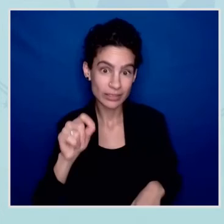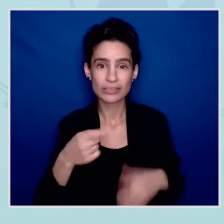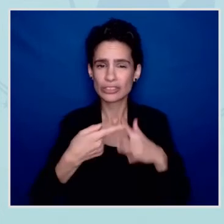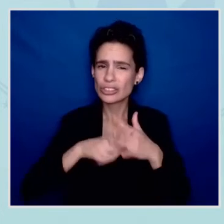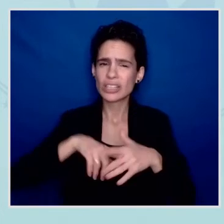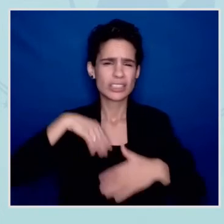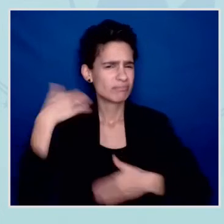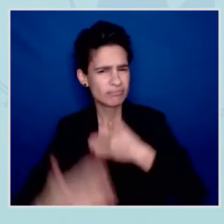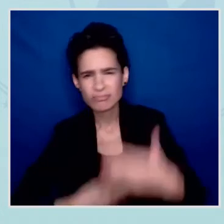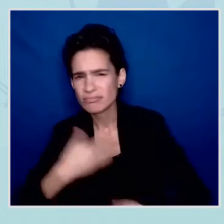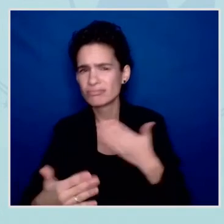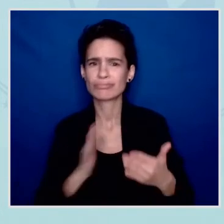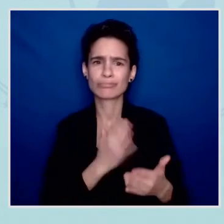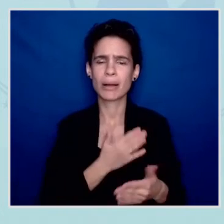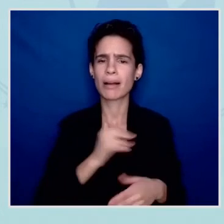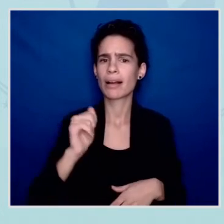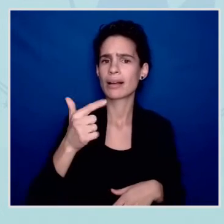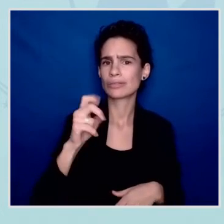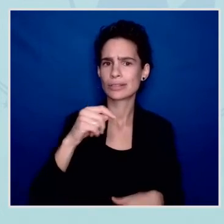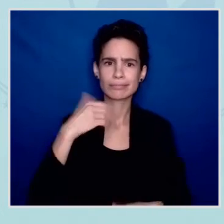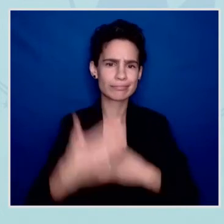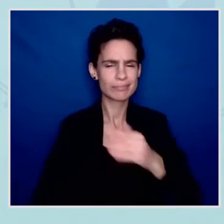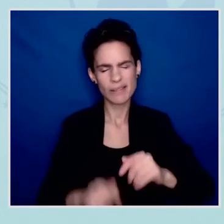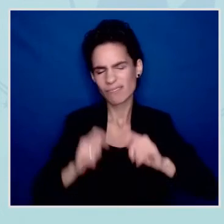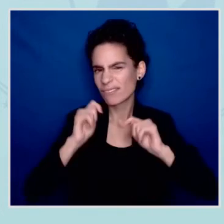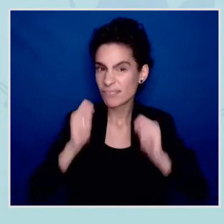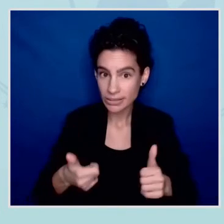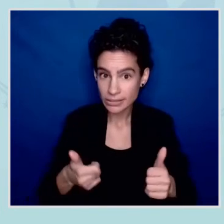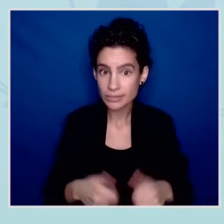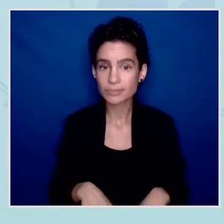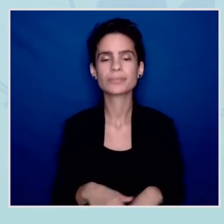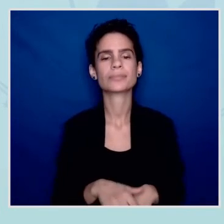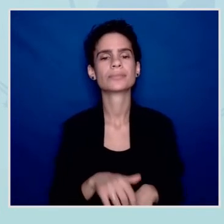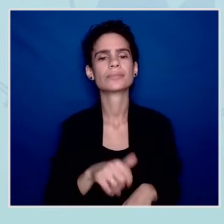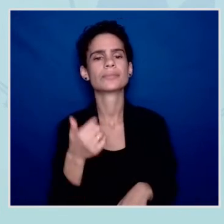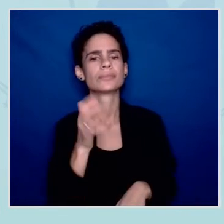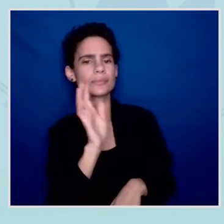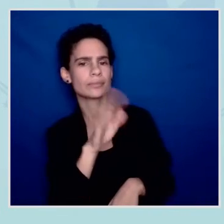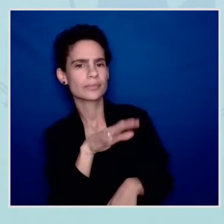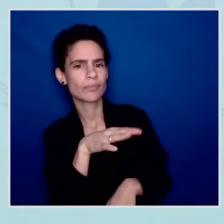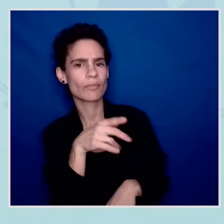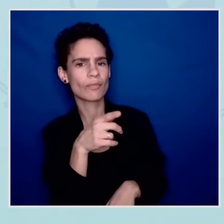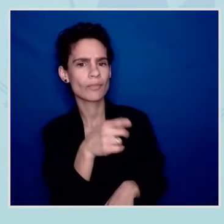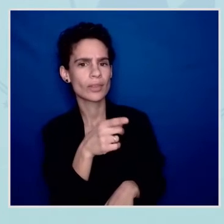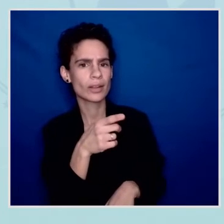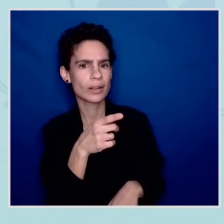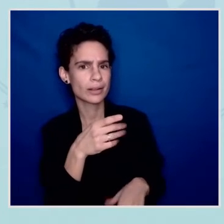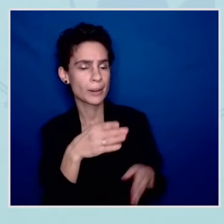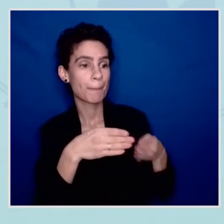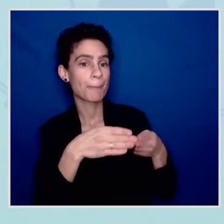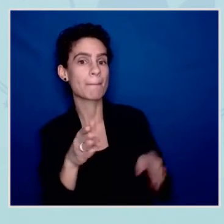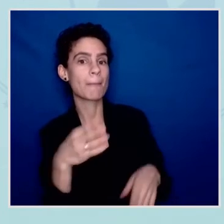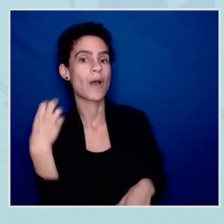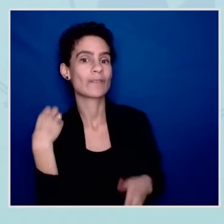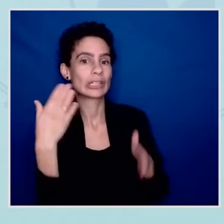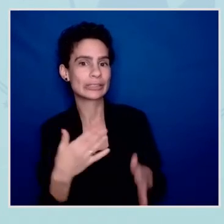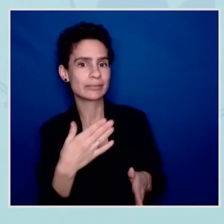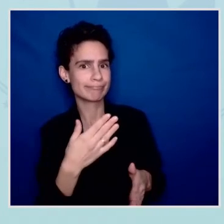MY FOCUS NOW, ON US TAKING CONTROL, AS PRESIDENT AND VICE PRESIDENT, ON THE 20th, AND TO